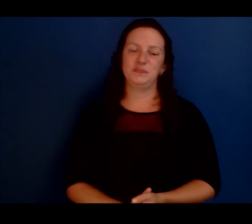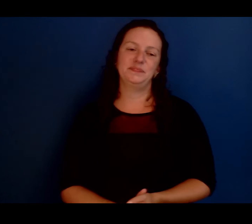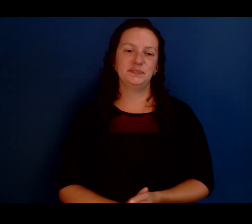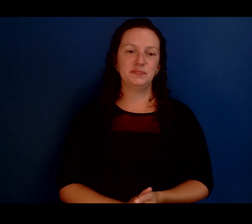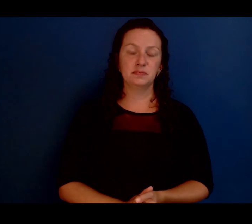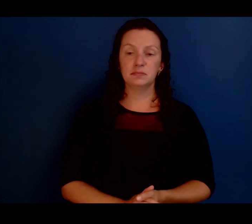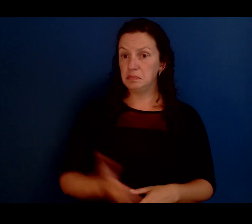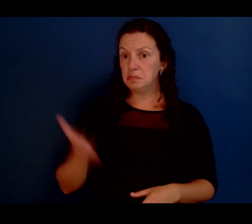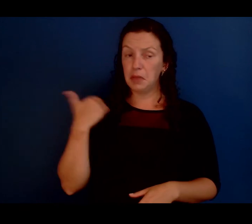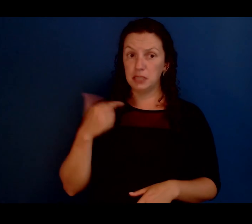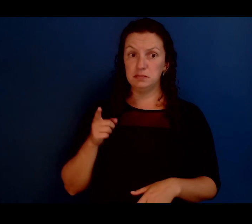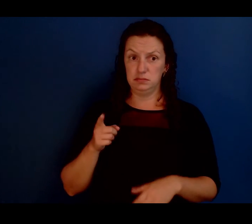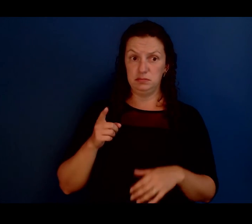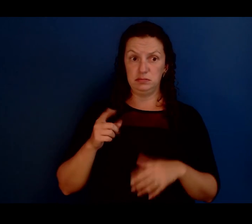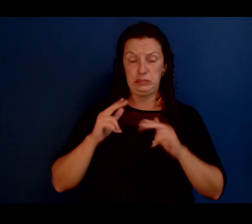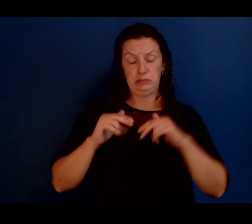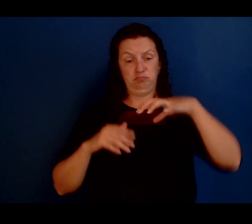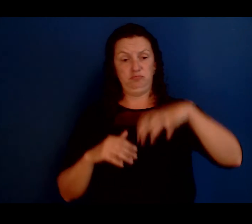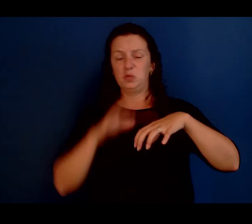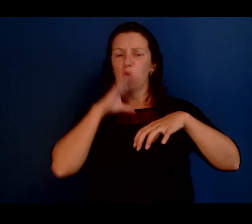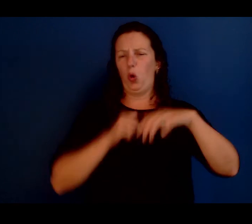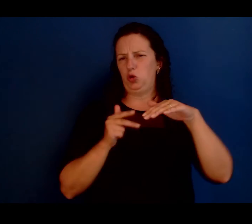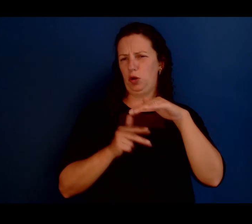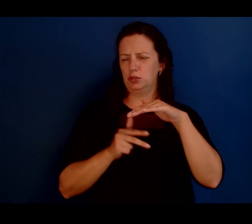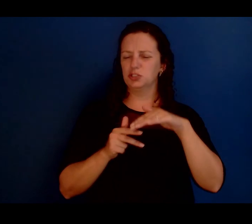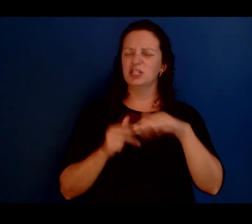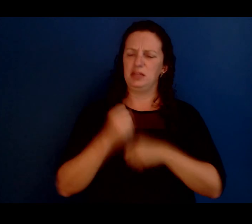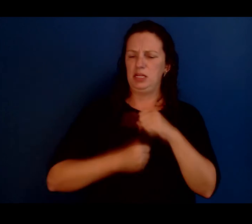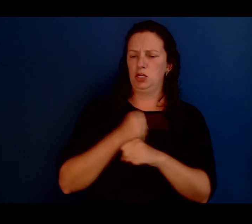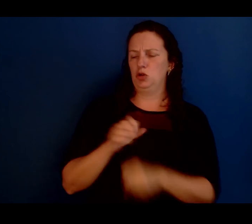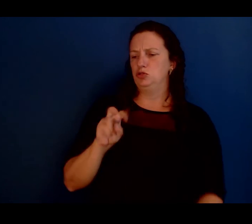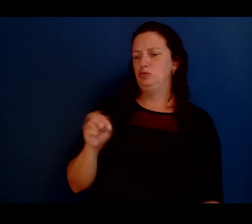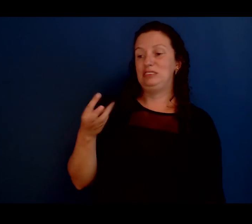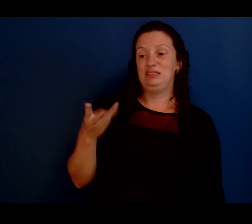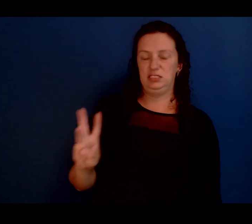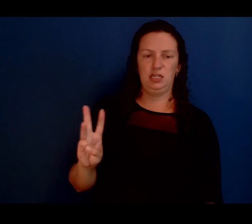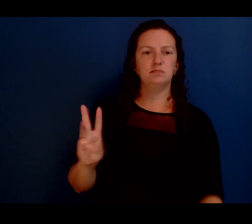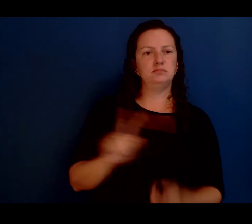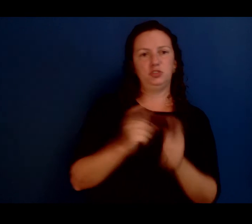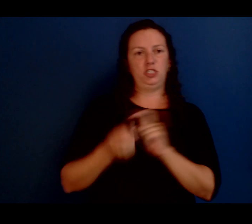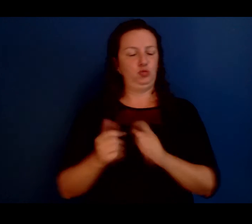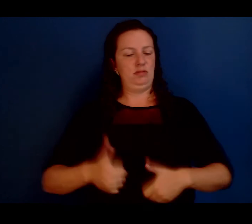So it used to be an old garage, so in 2016, converted it into a living space. You're in the living room,